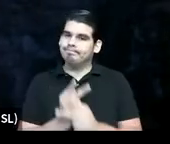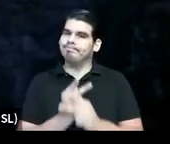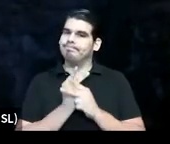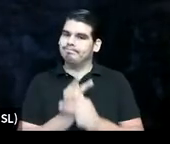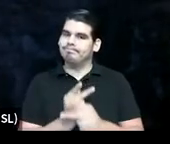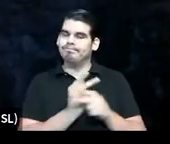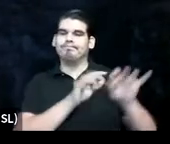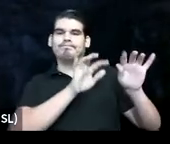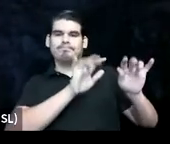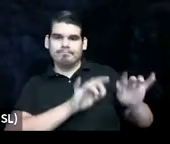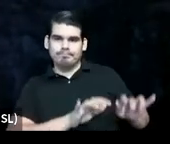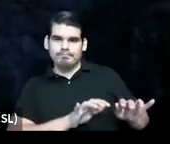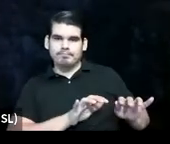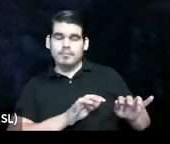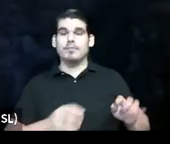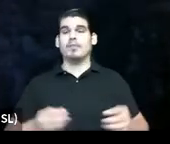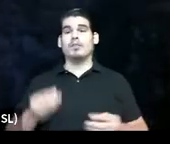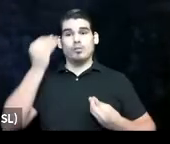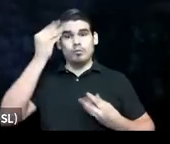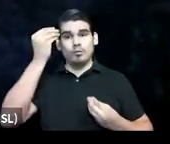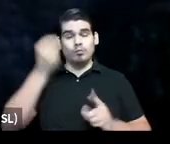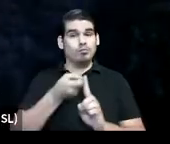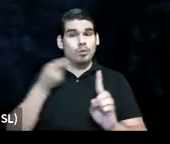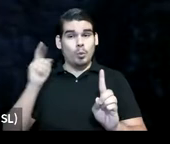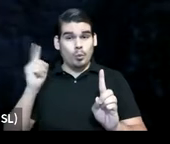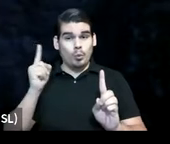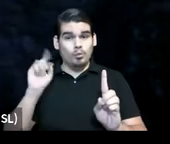You can just do links if it's just a website, but you can also go full MLA if you really want to.